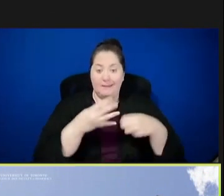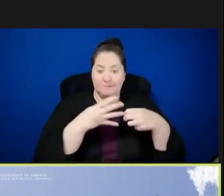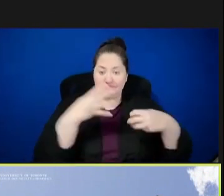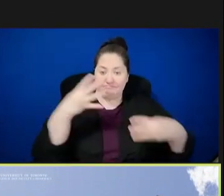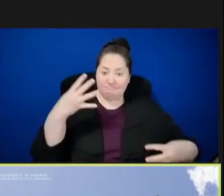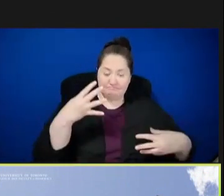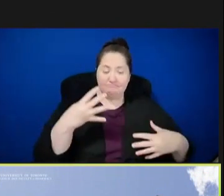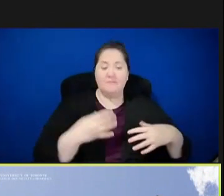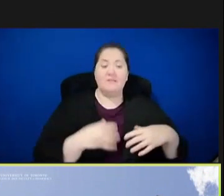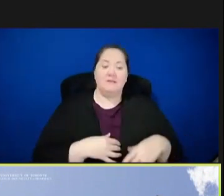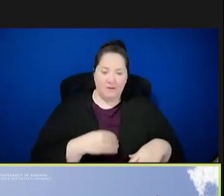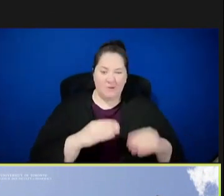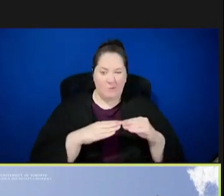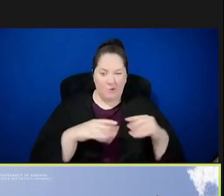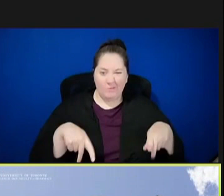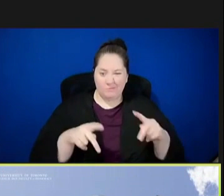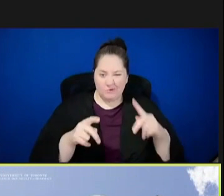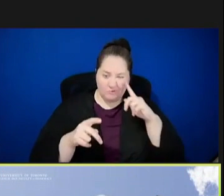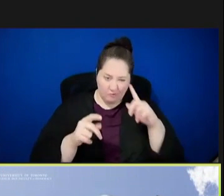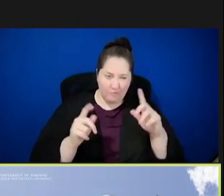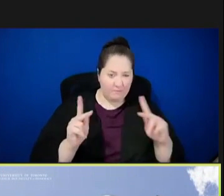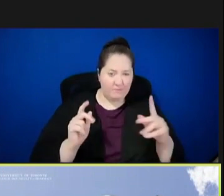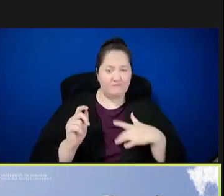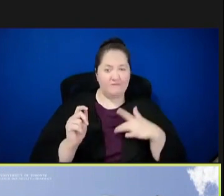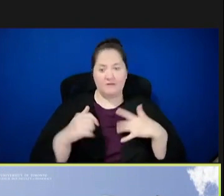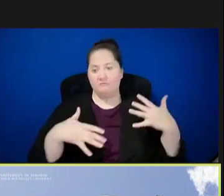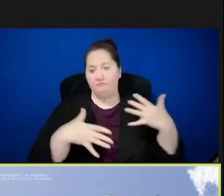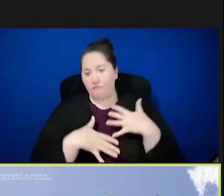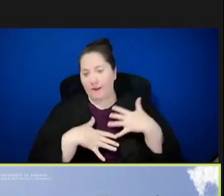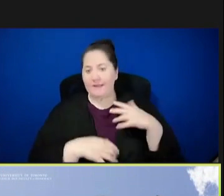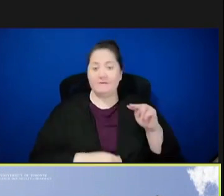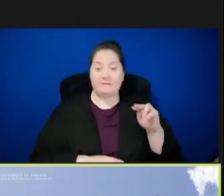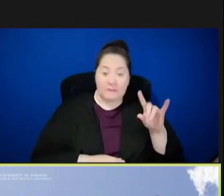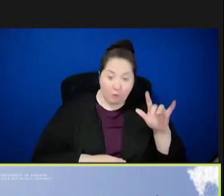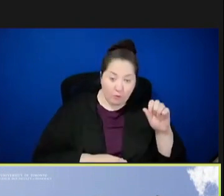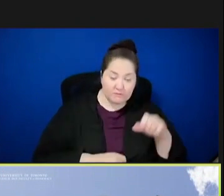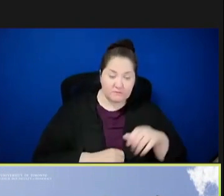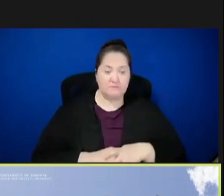there's more and more opportunities for people to become afraid of needles and then for this needle